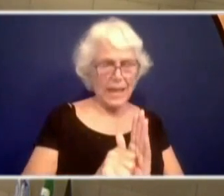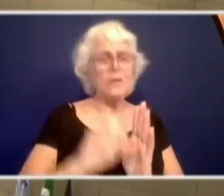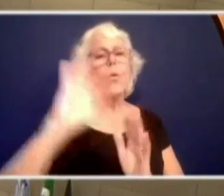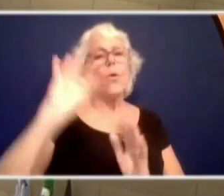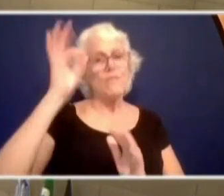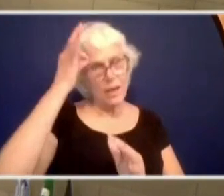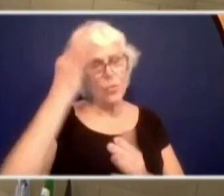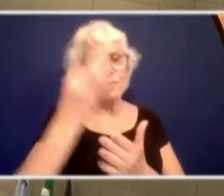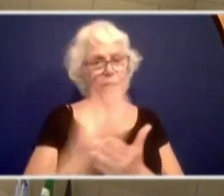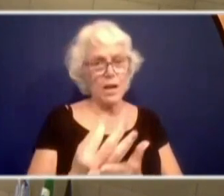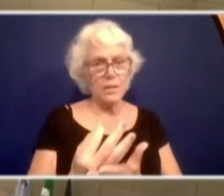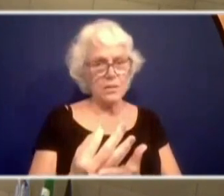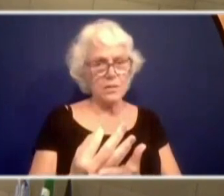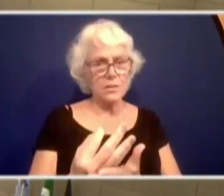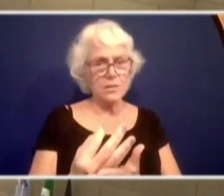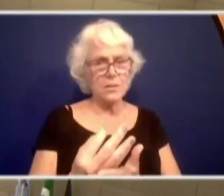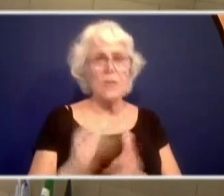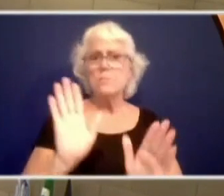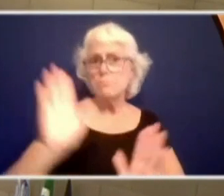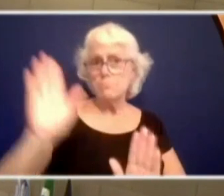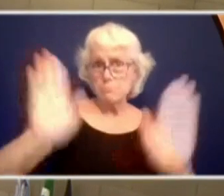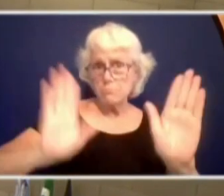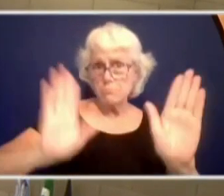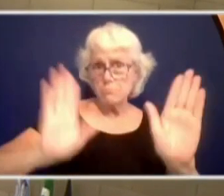um, by show of hands, voice, virtual in favor.